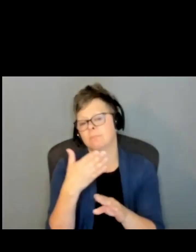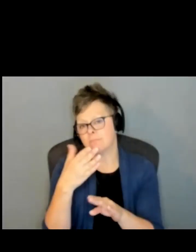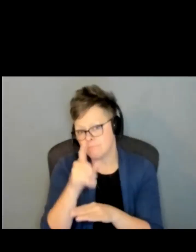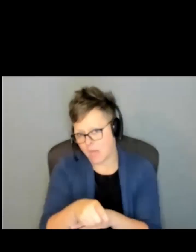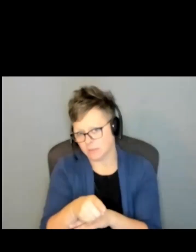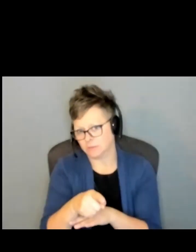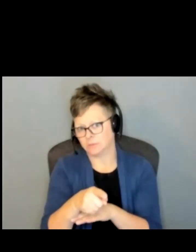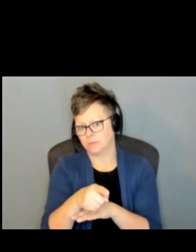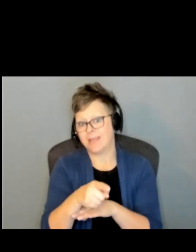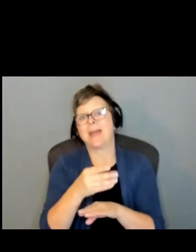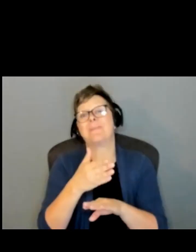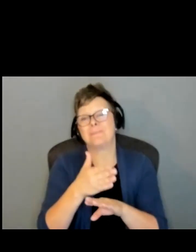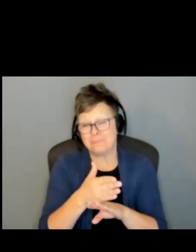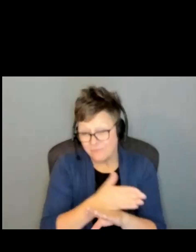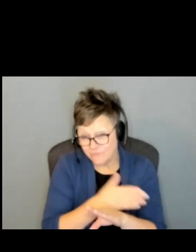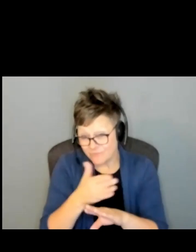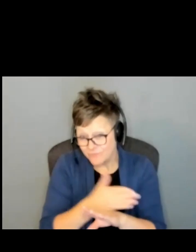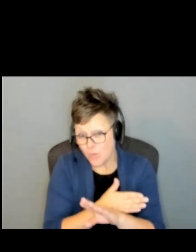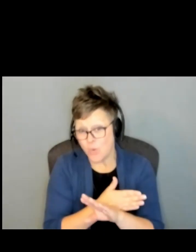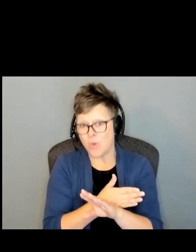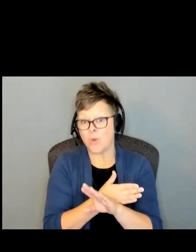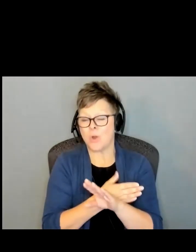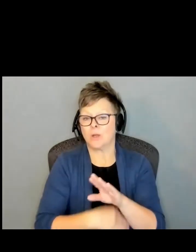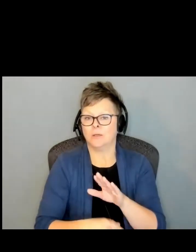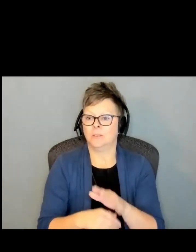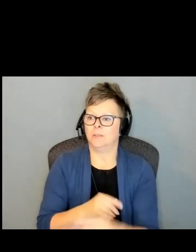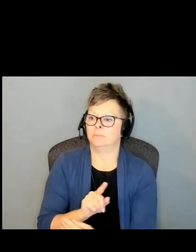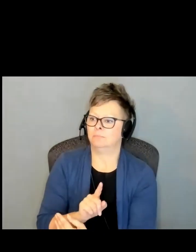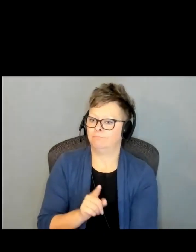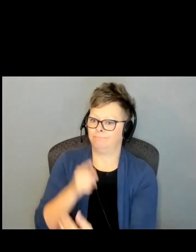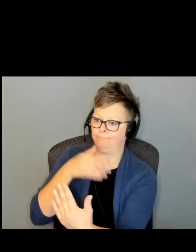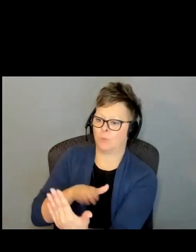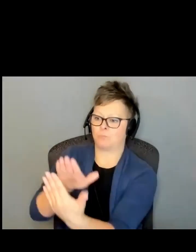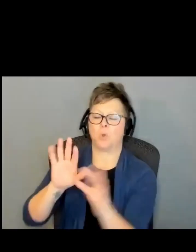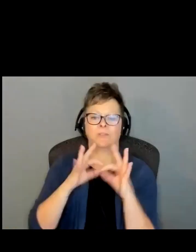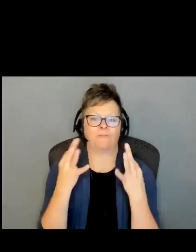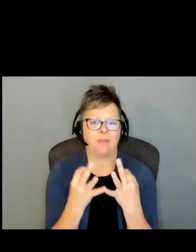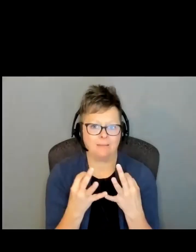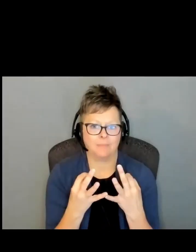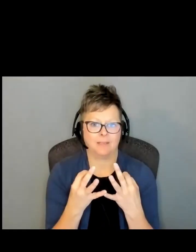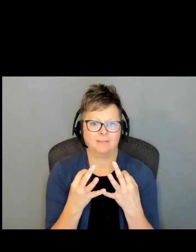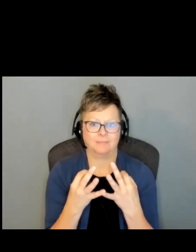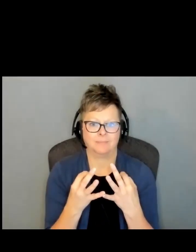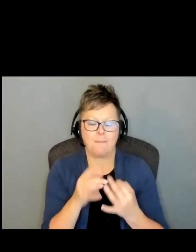to getting to the front of the family or a caregiver group who is going to contribute